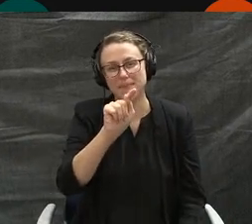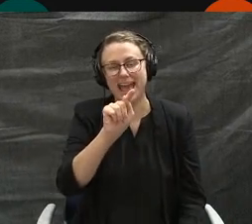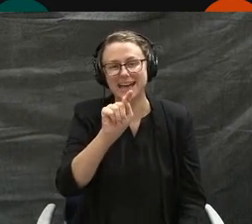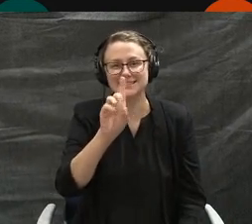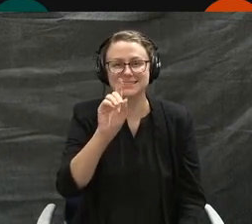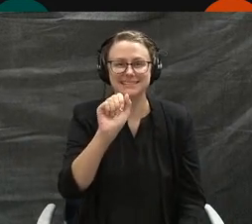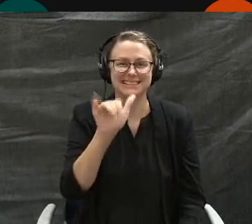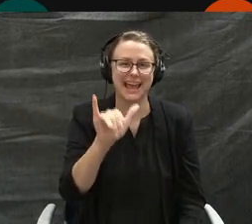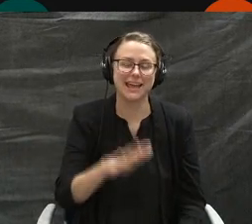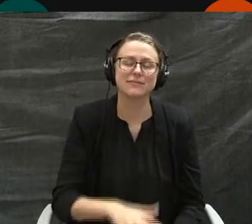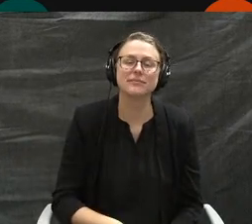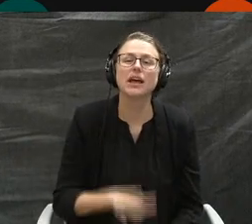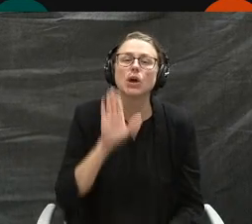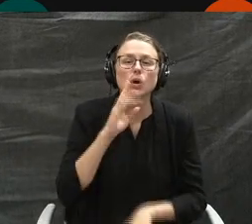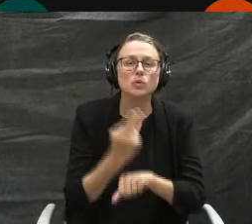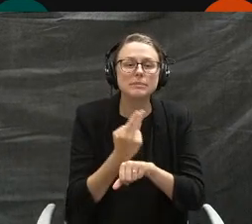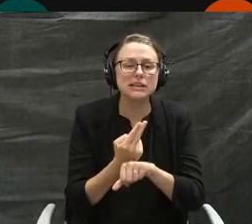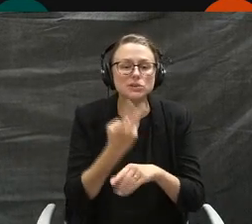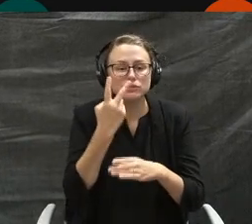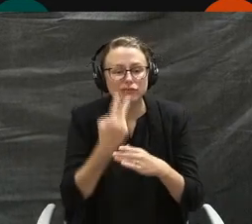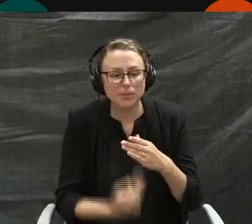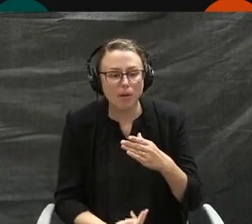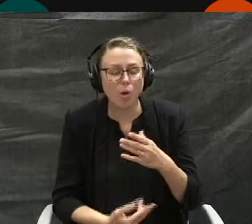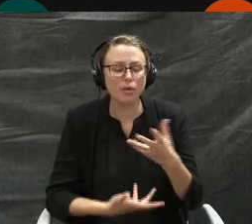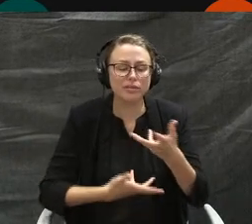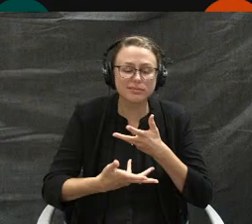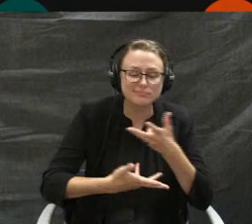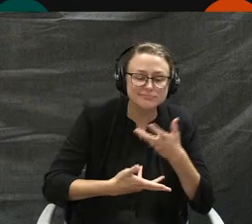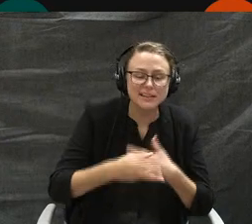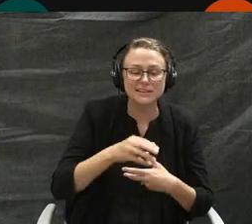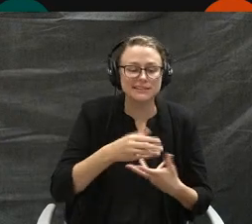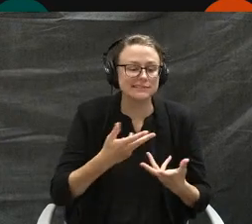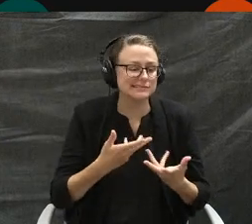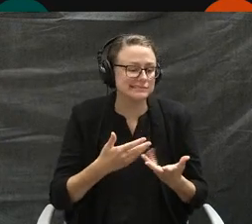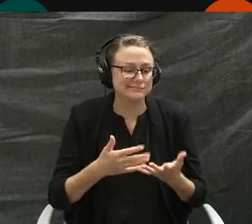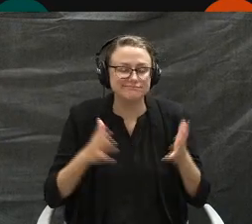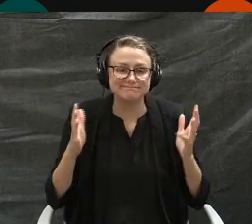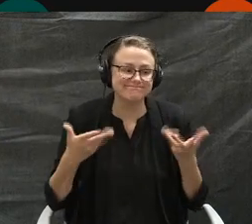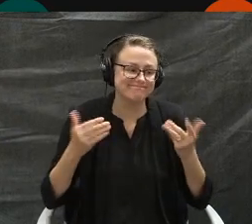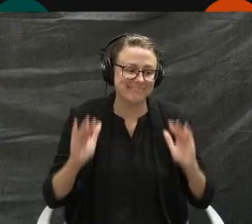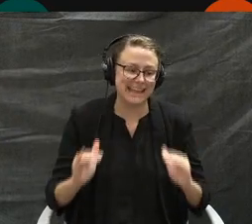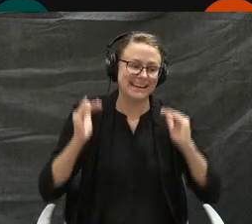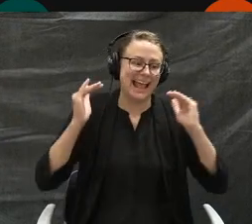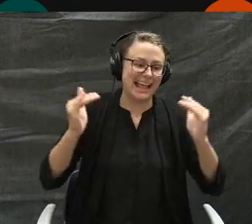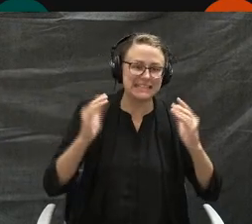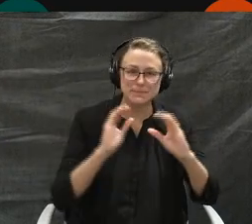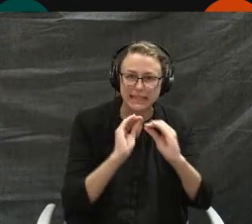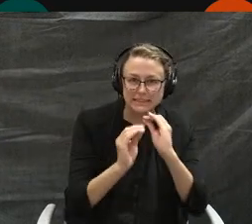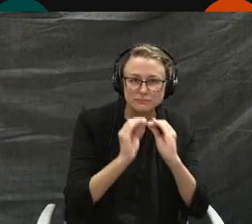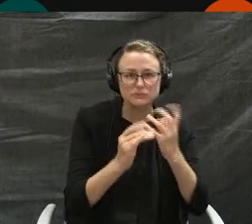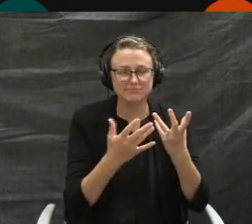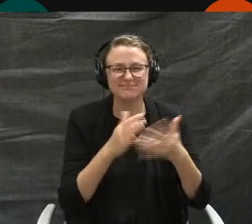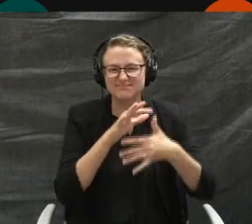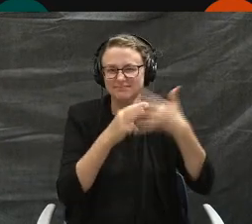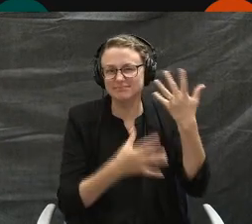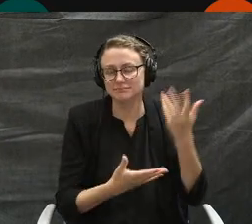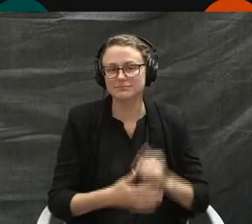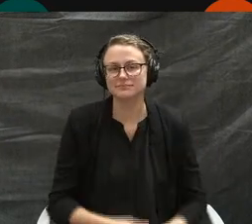That would be used for both remediation an enhancement opportunities. So the first thing that we we talked a little